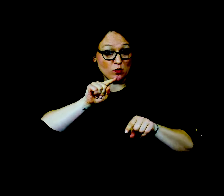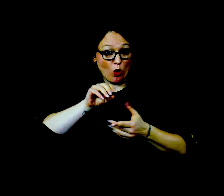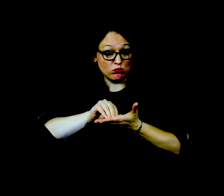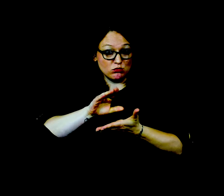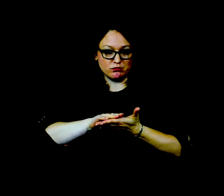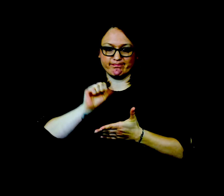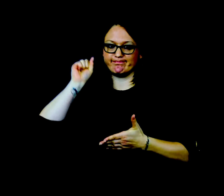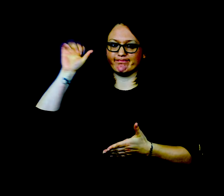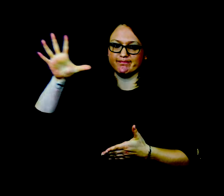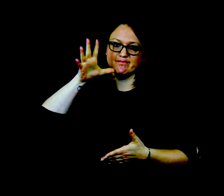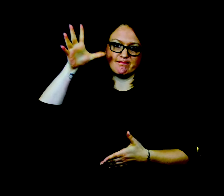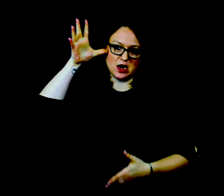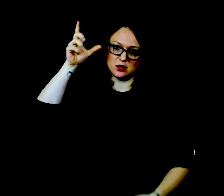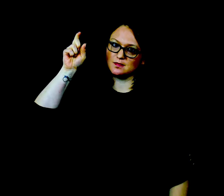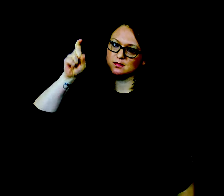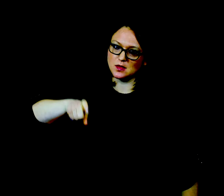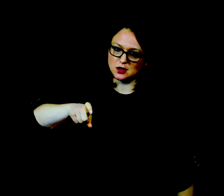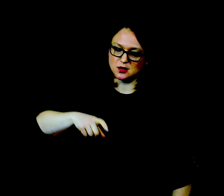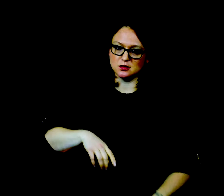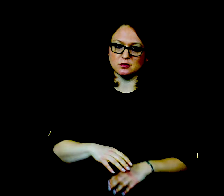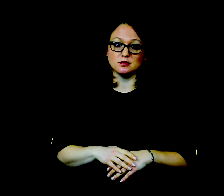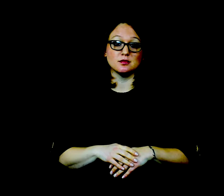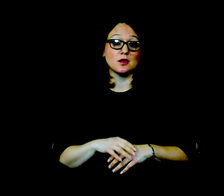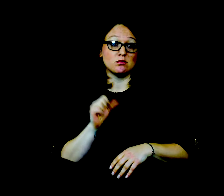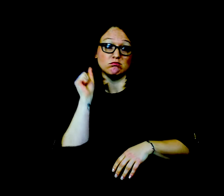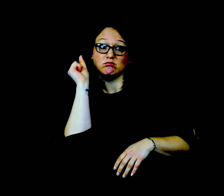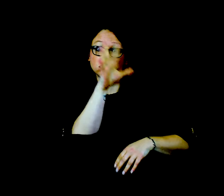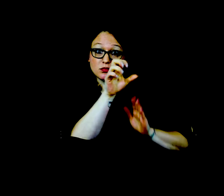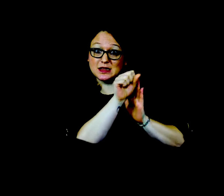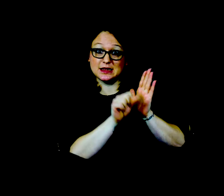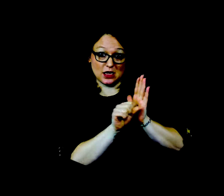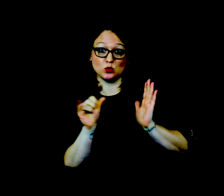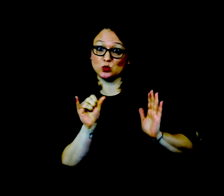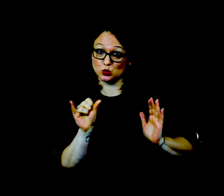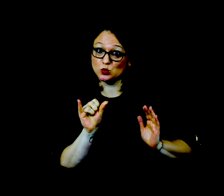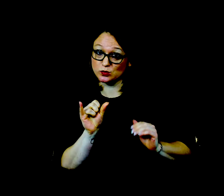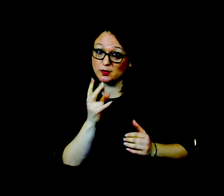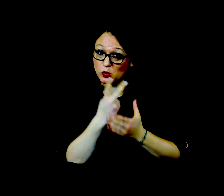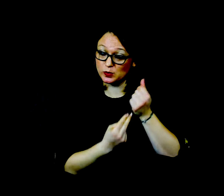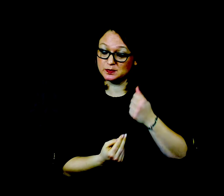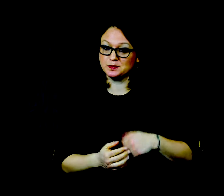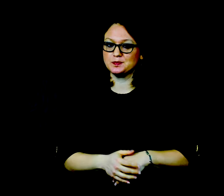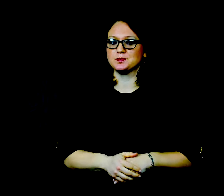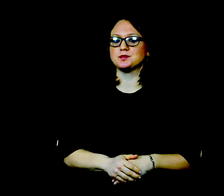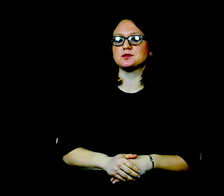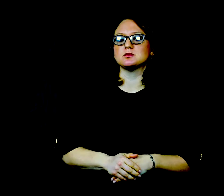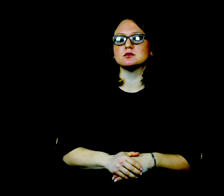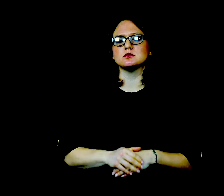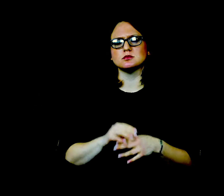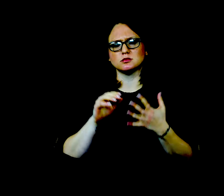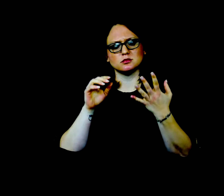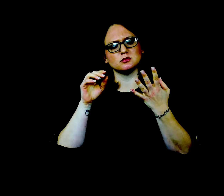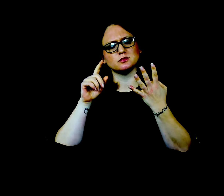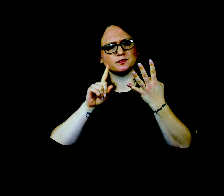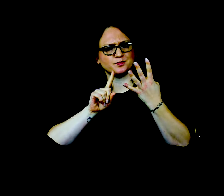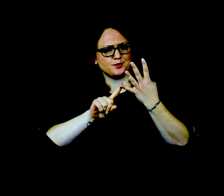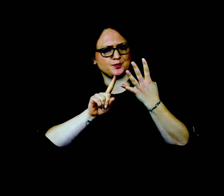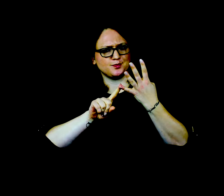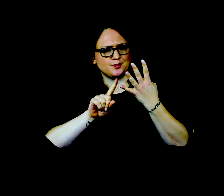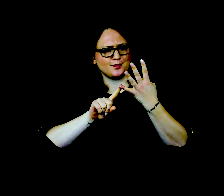report the data to parents and summary information to the state;